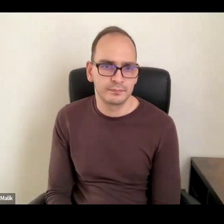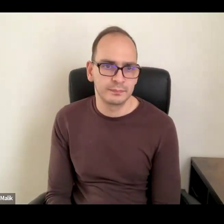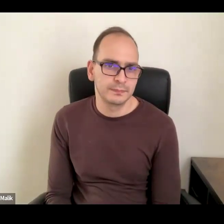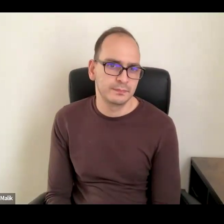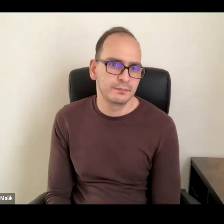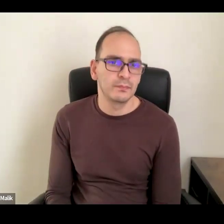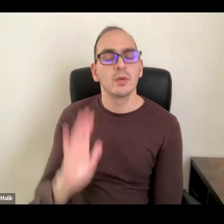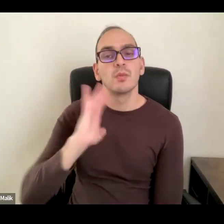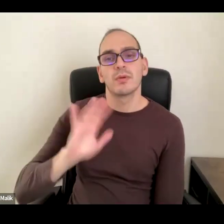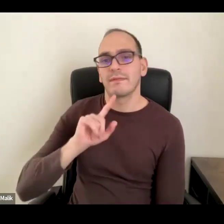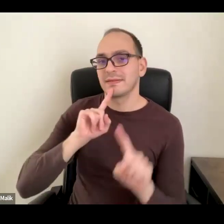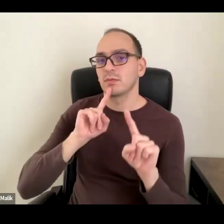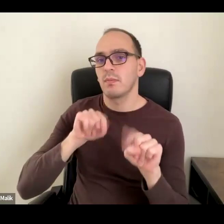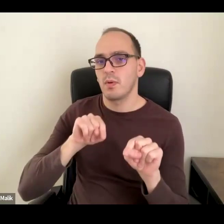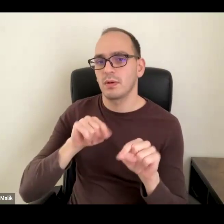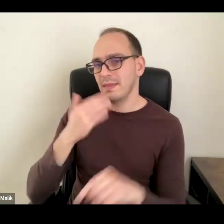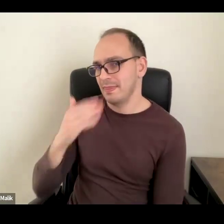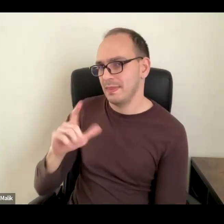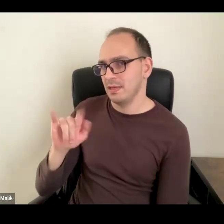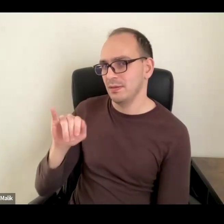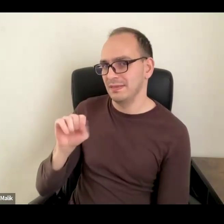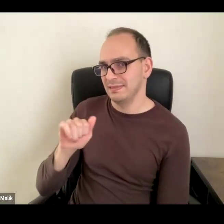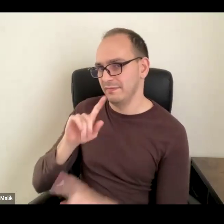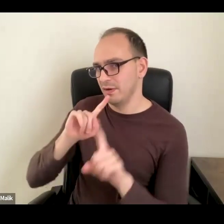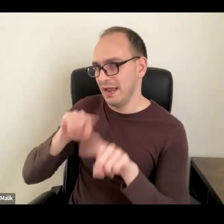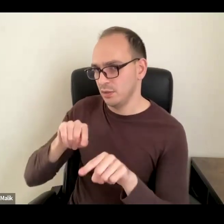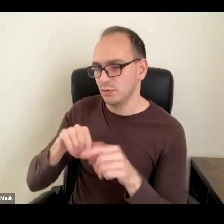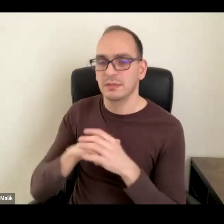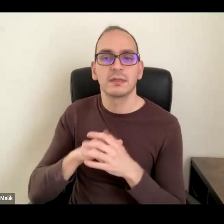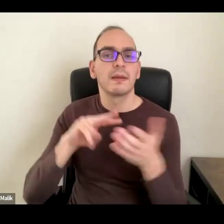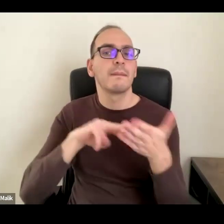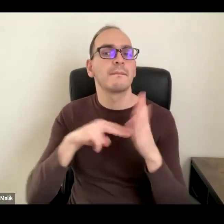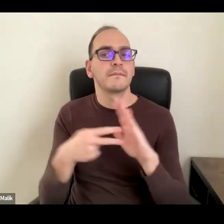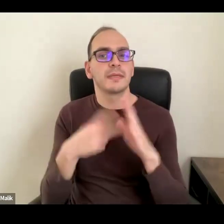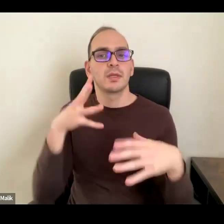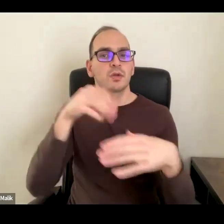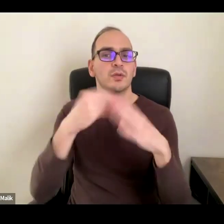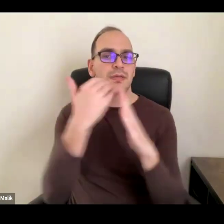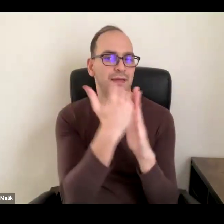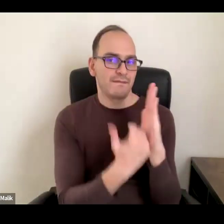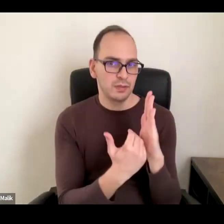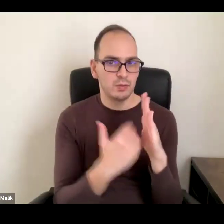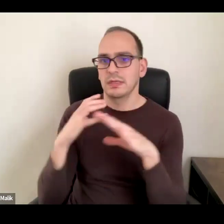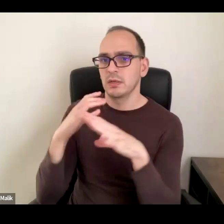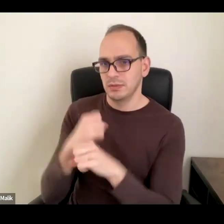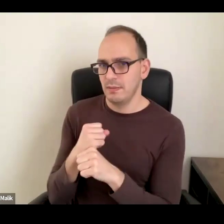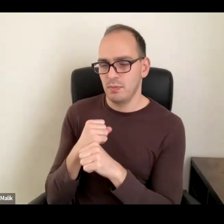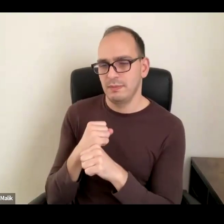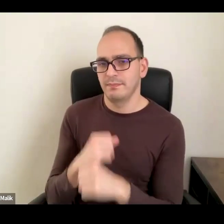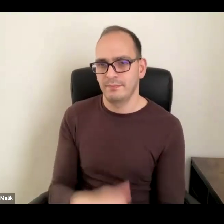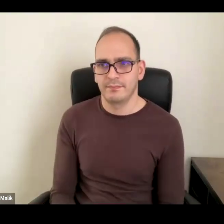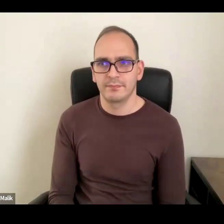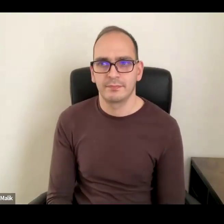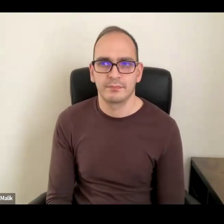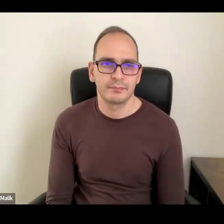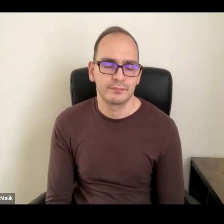Previously reported, thank you Lisa for answering. means included in an inventory or summary